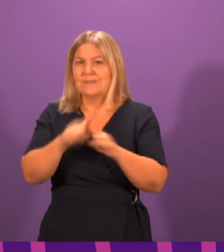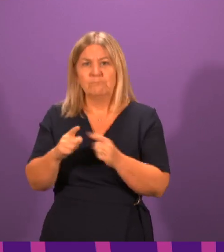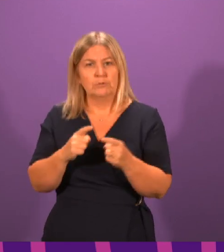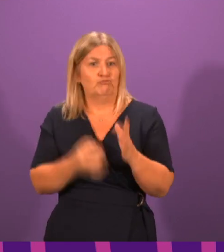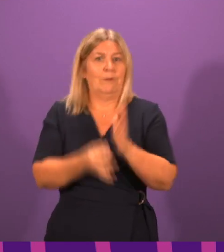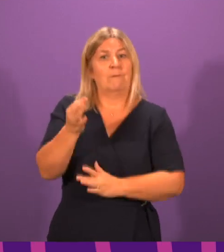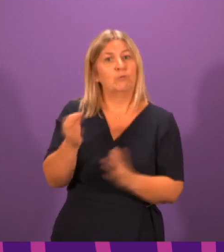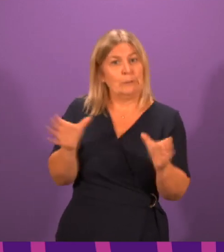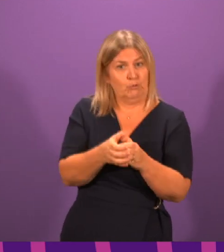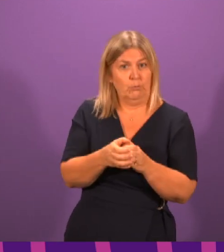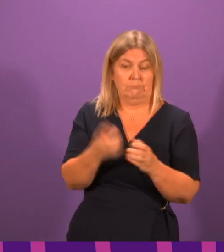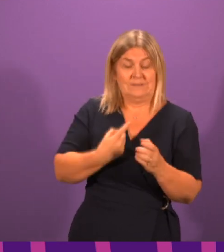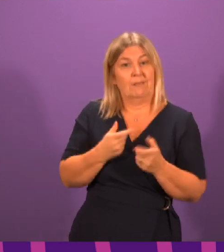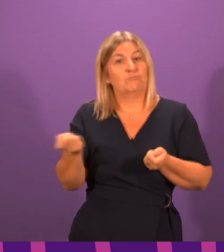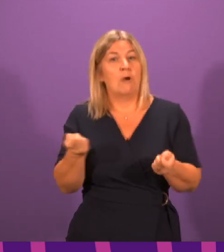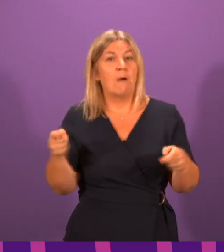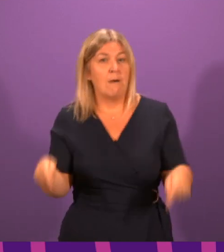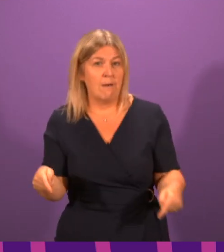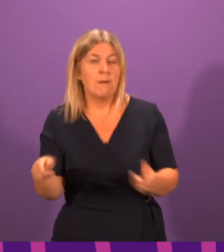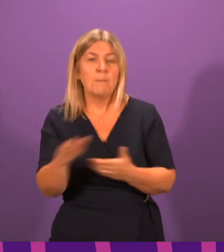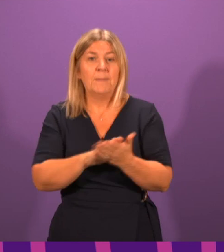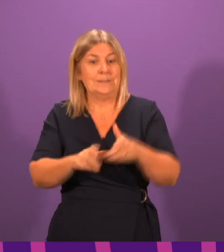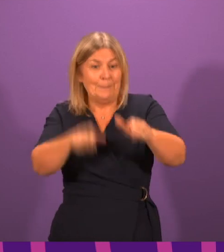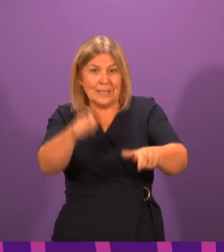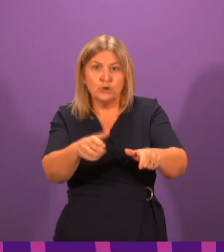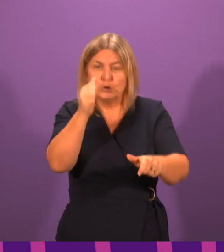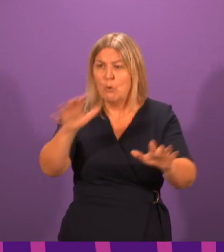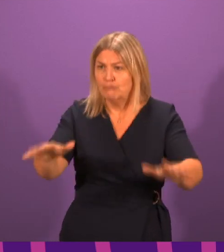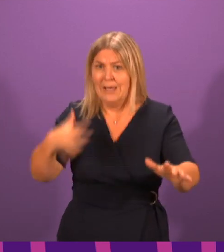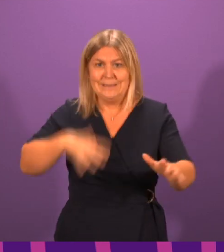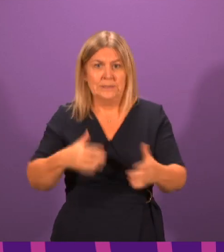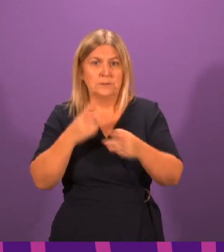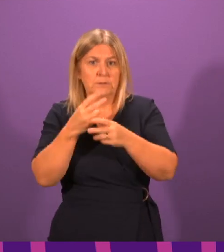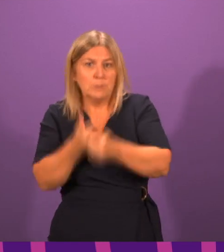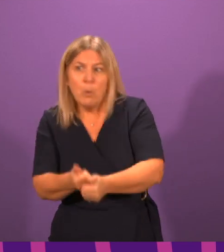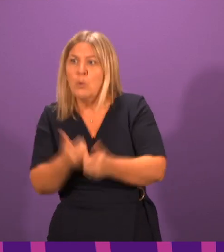group, which I chair, aims to help patients know where to go for urgent care when they need it.